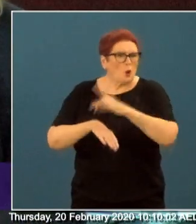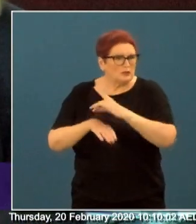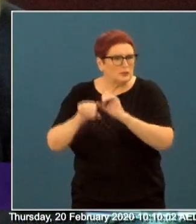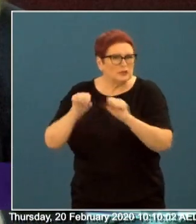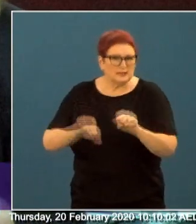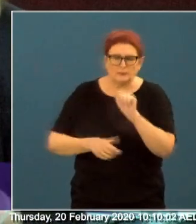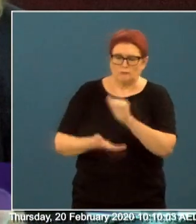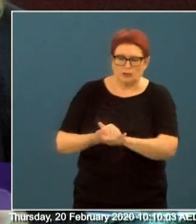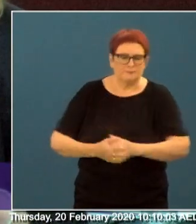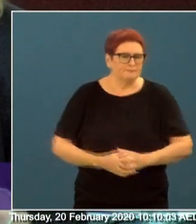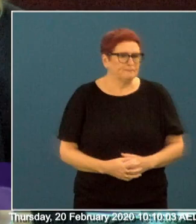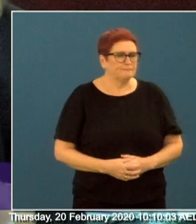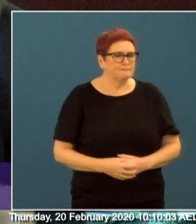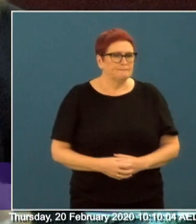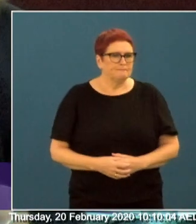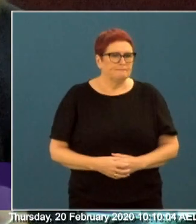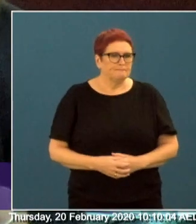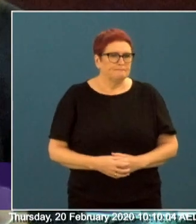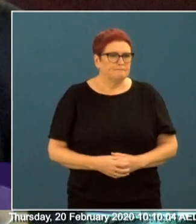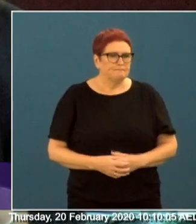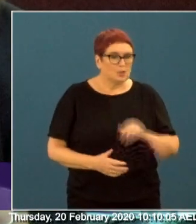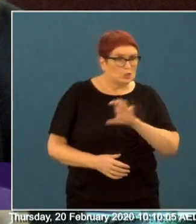And the states, it's also worth noting,